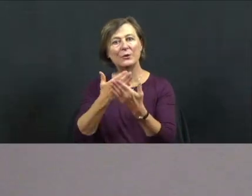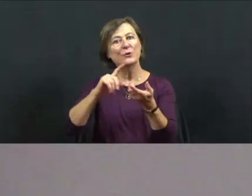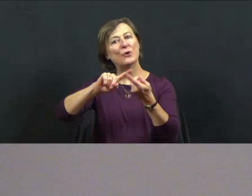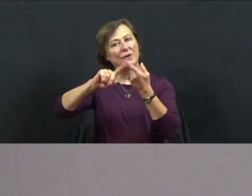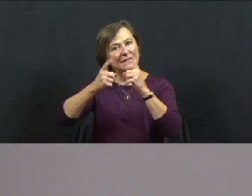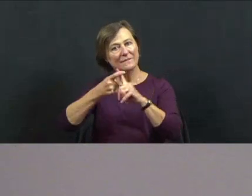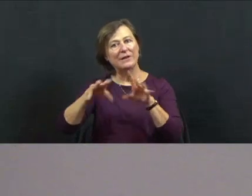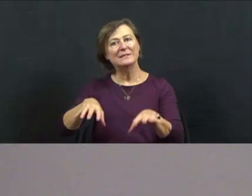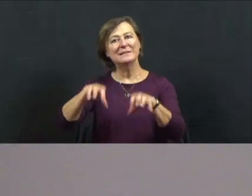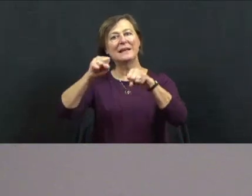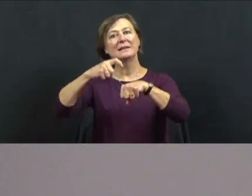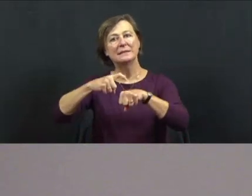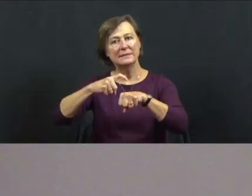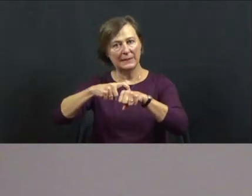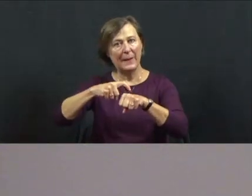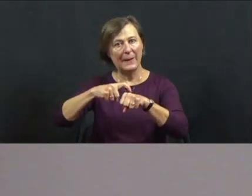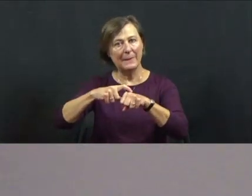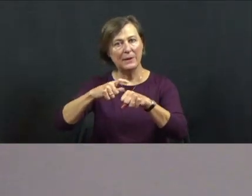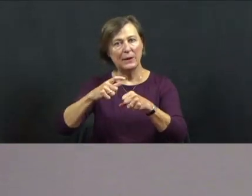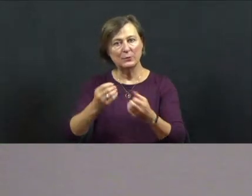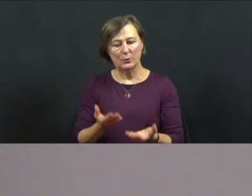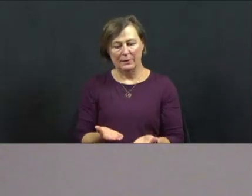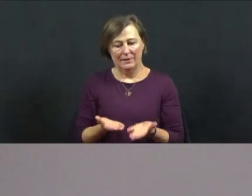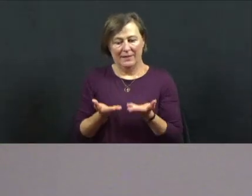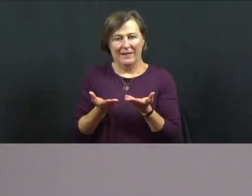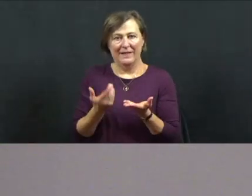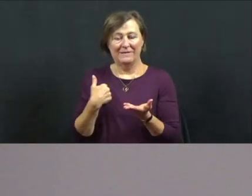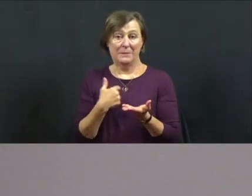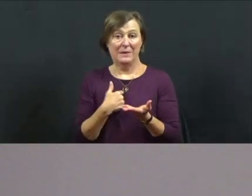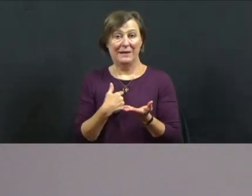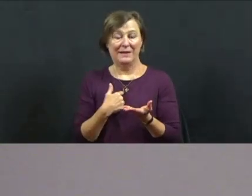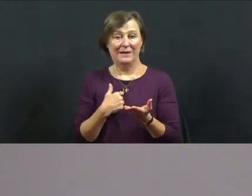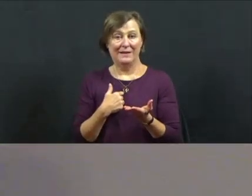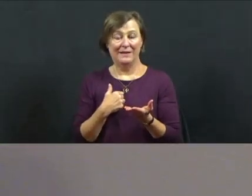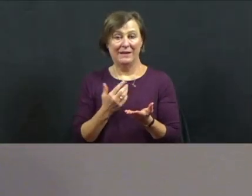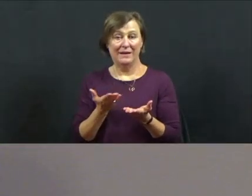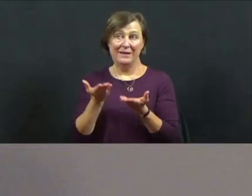time to lift me up. My husband